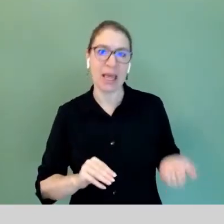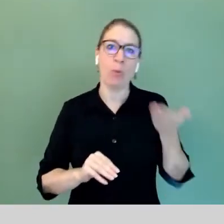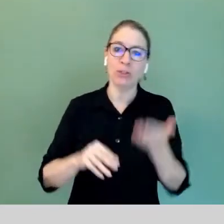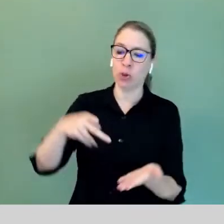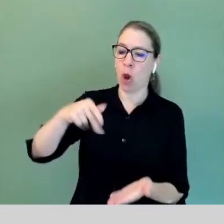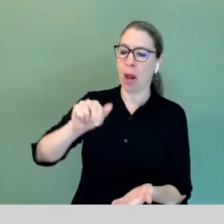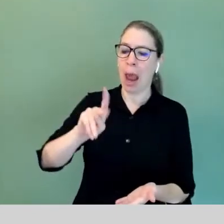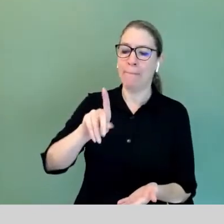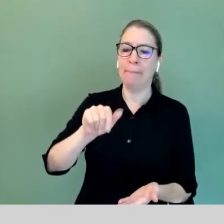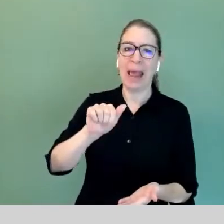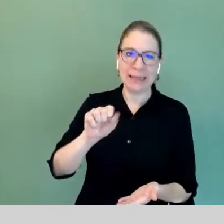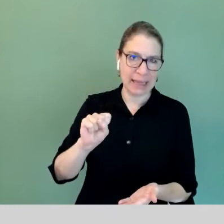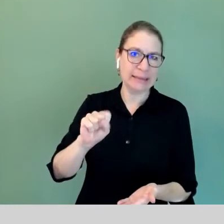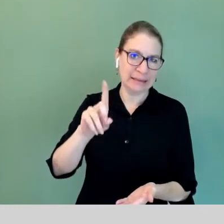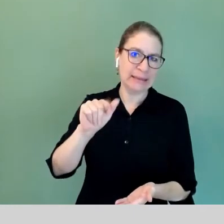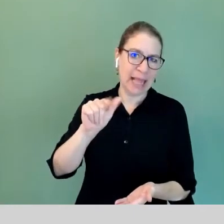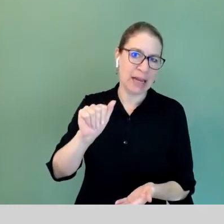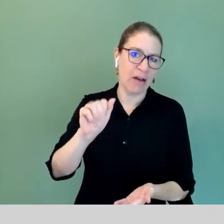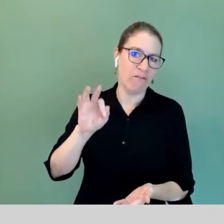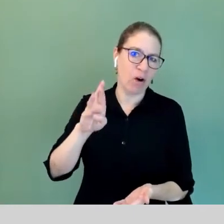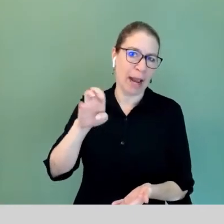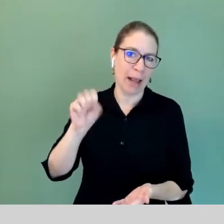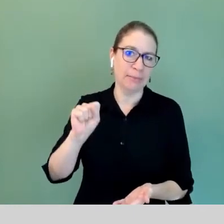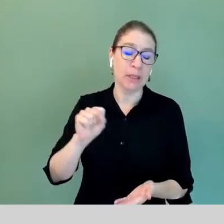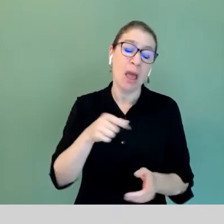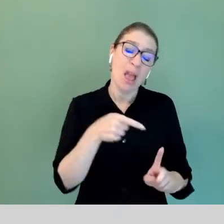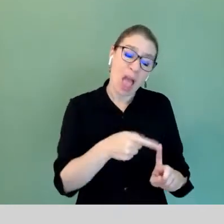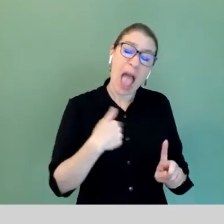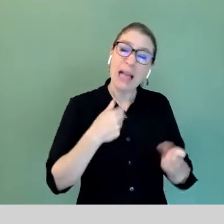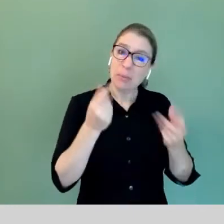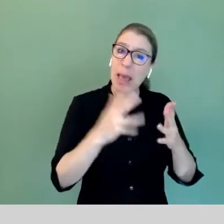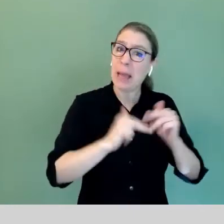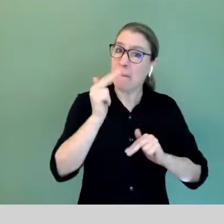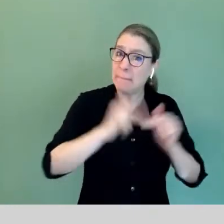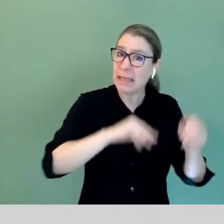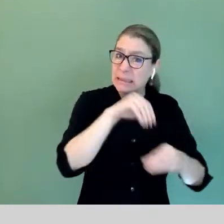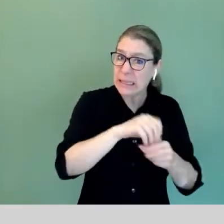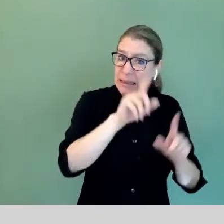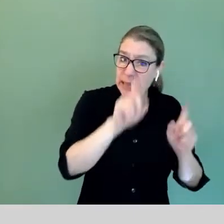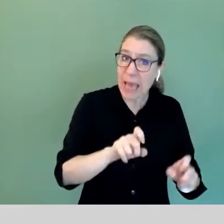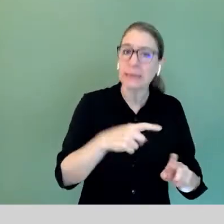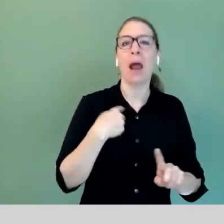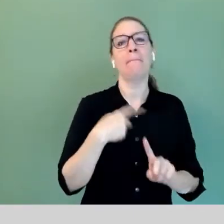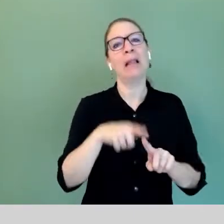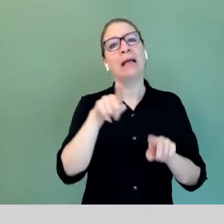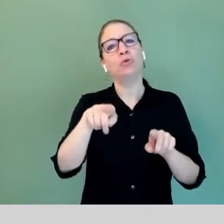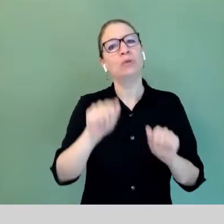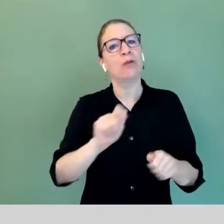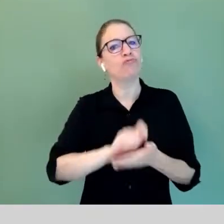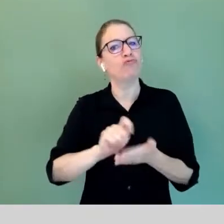It has a lot of built-in tests and it also allows you to write custom methods for tests.